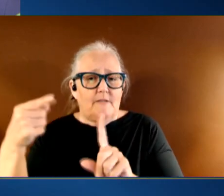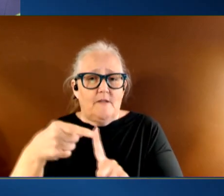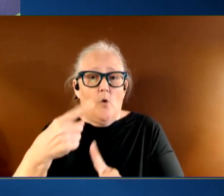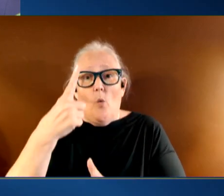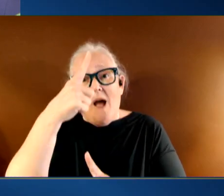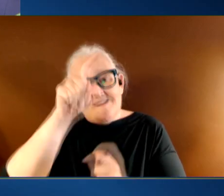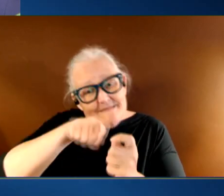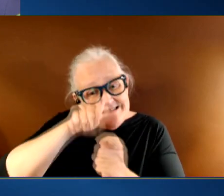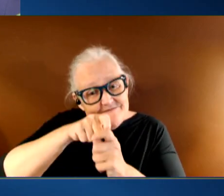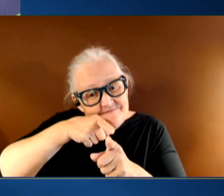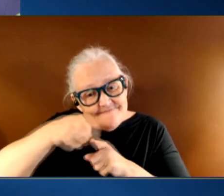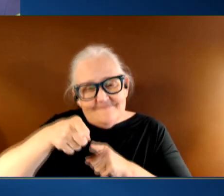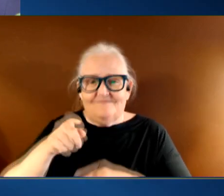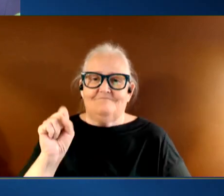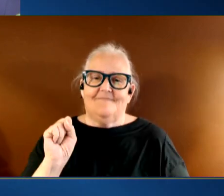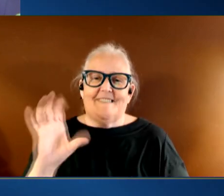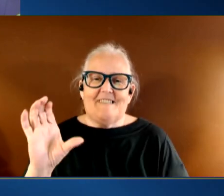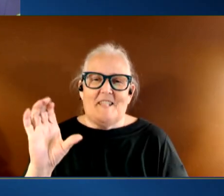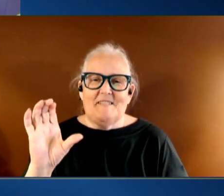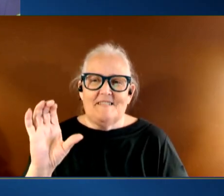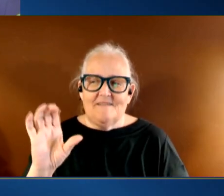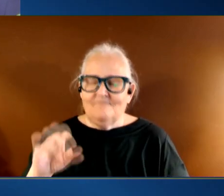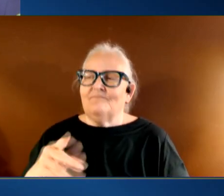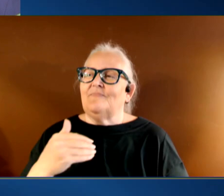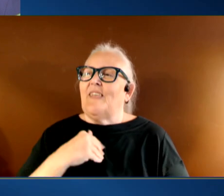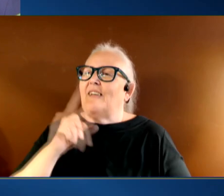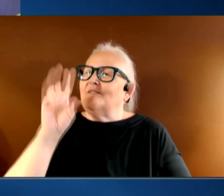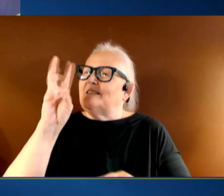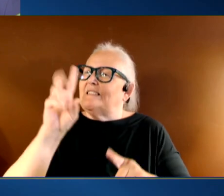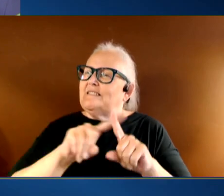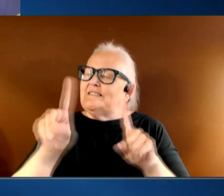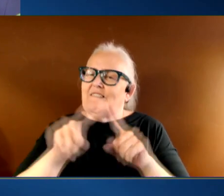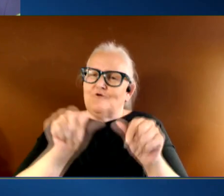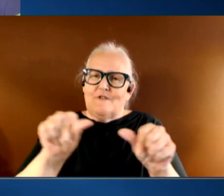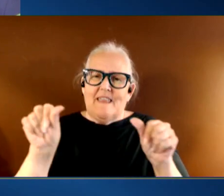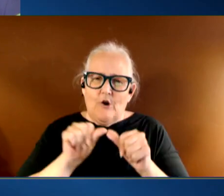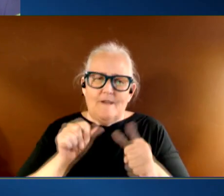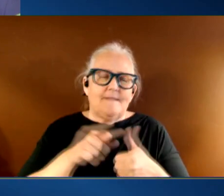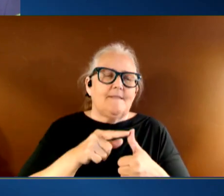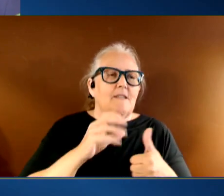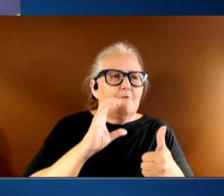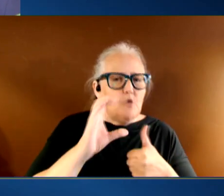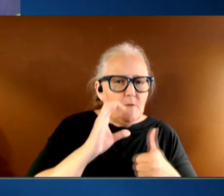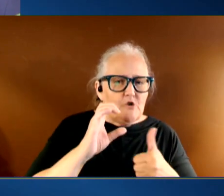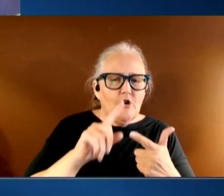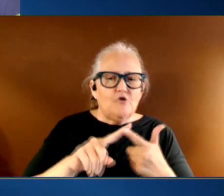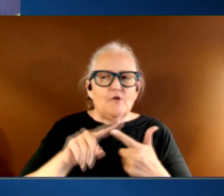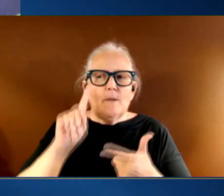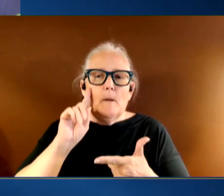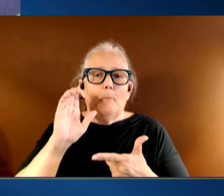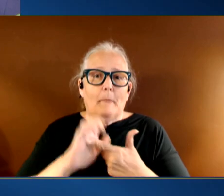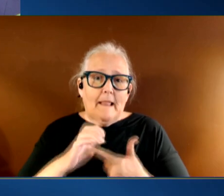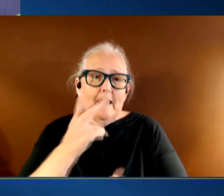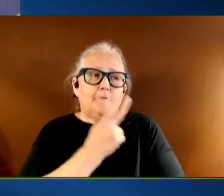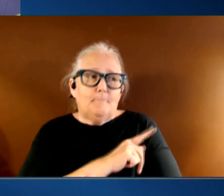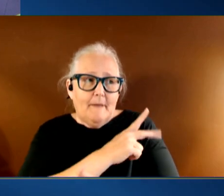And it has six domains, including communication, believe the patient. Patient reported pain is the